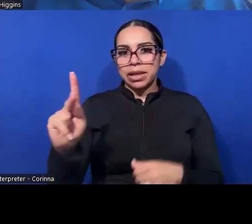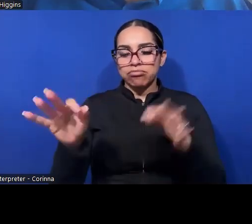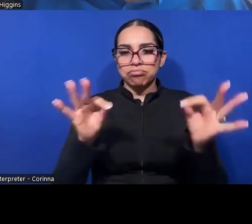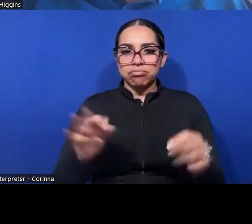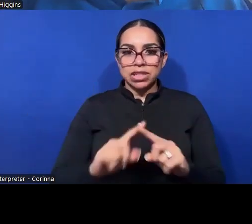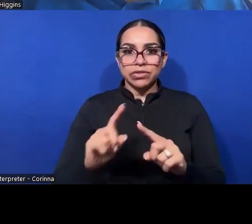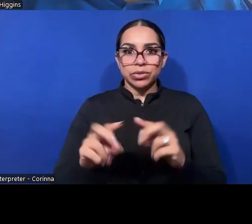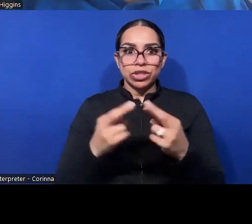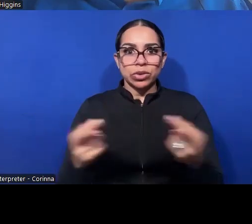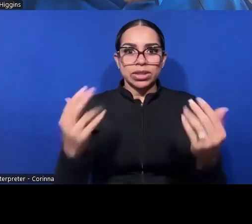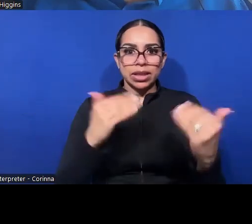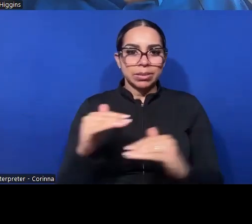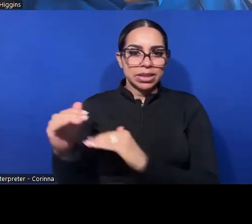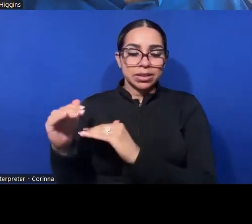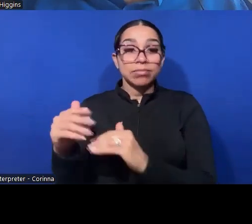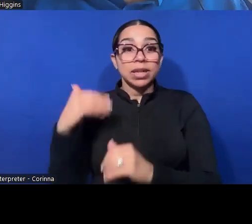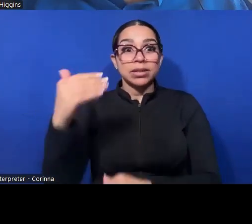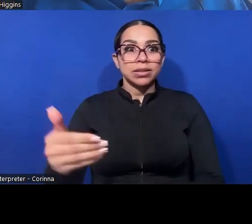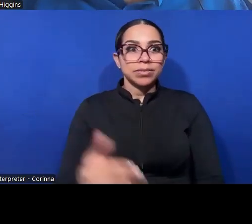Next slide please.